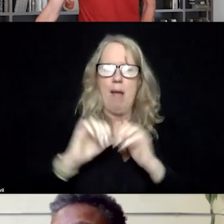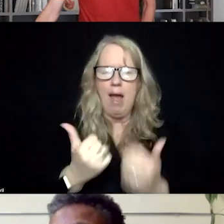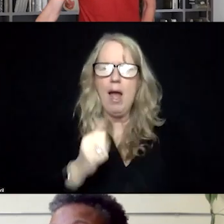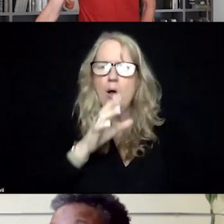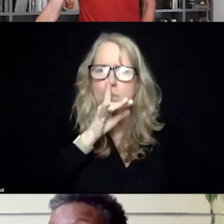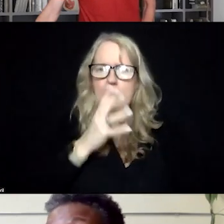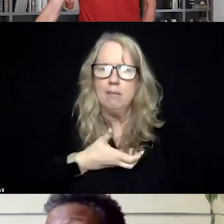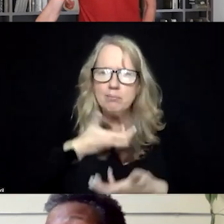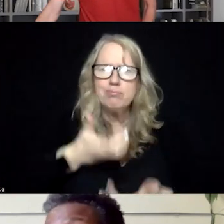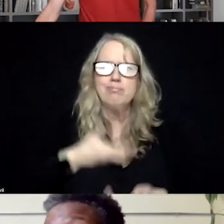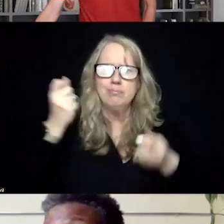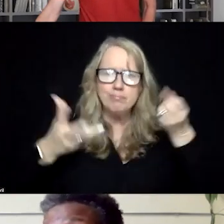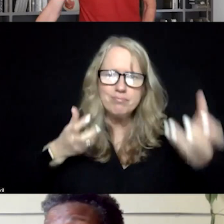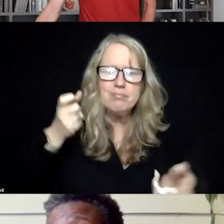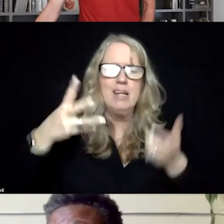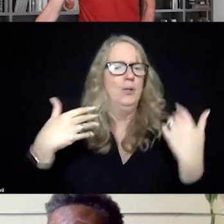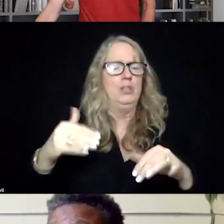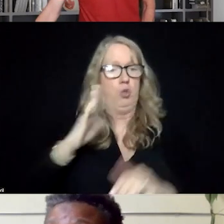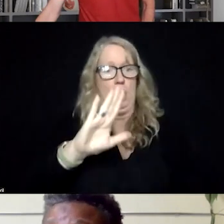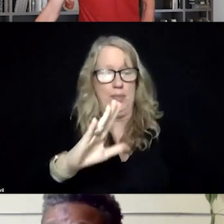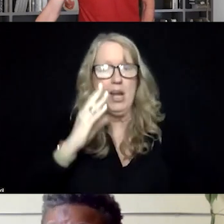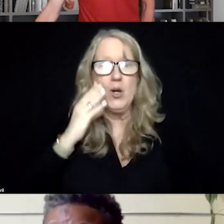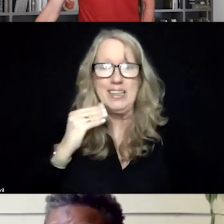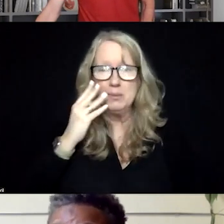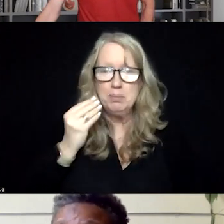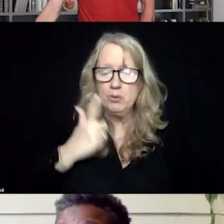THE PERSON'S LIVED EXPERIENCE, THEY MAY HAVE A HARD TIME